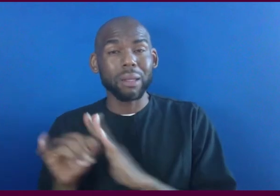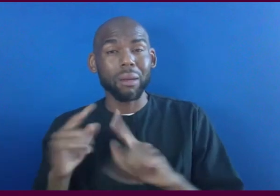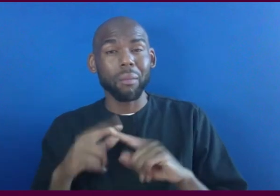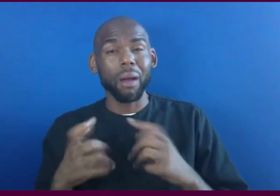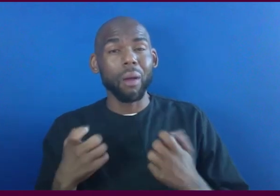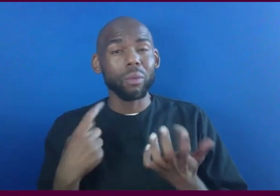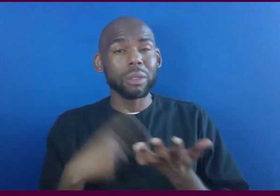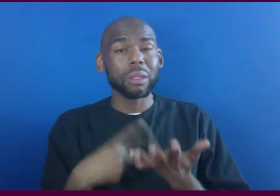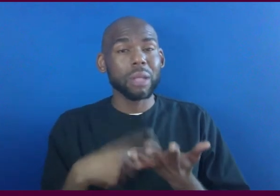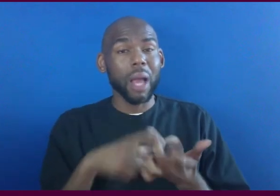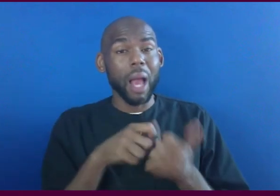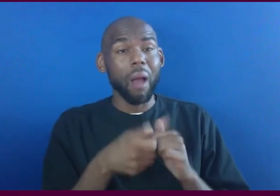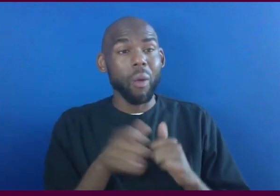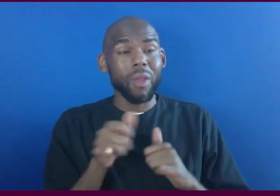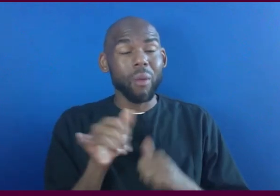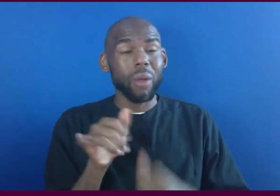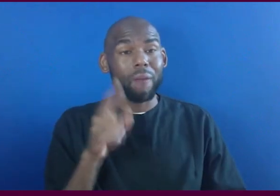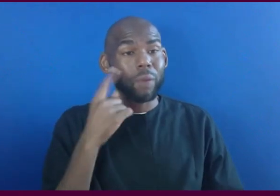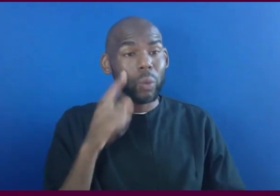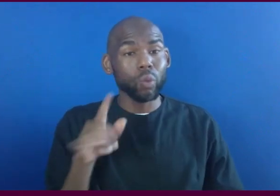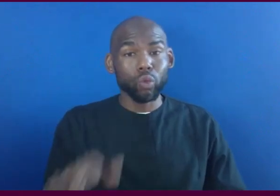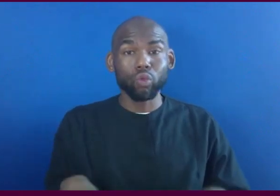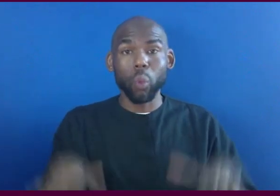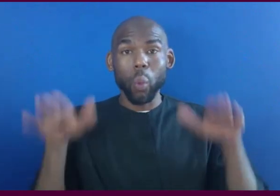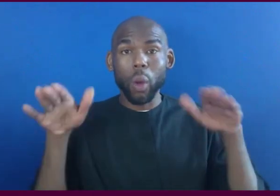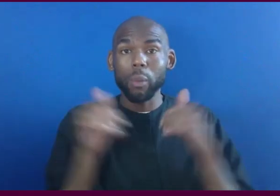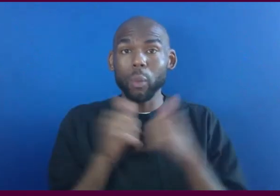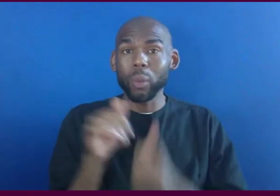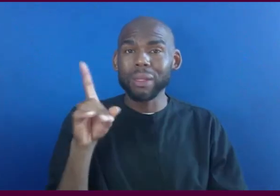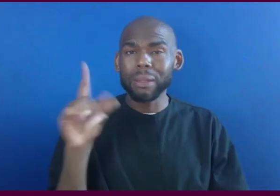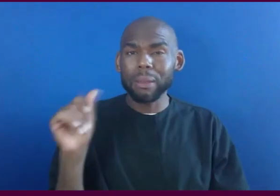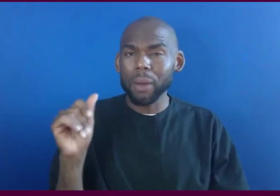but I want to discuss more about how it was like for you growing up with a disability